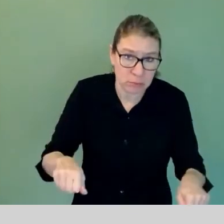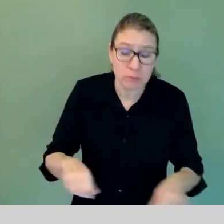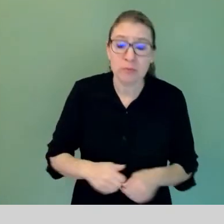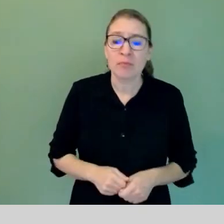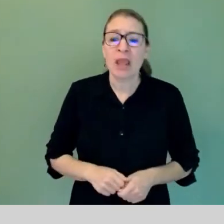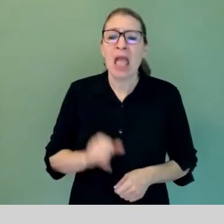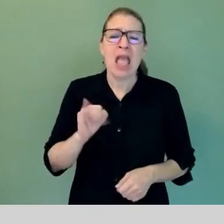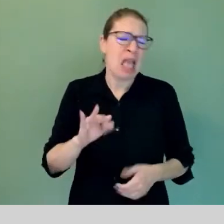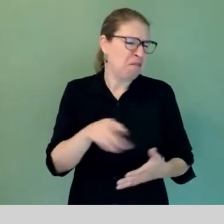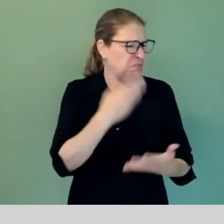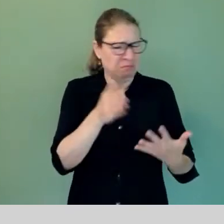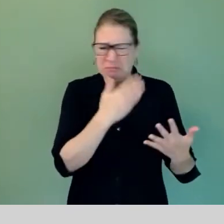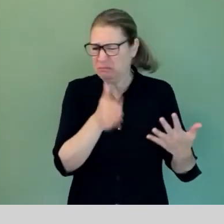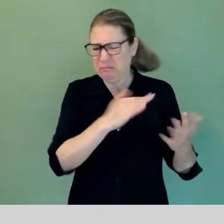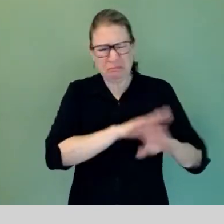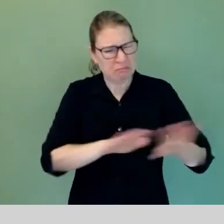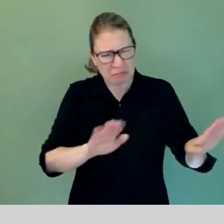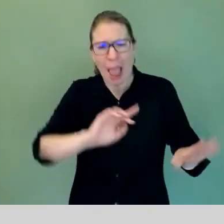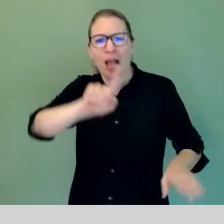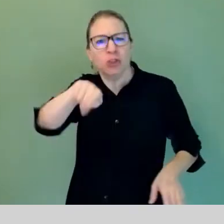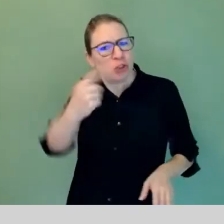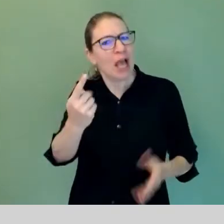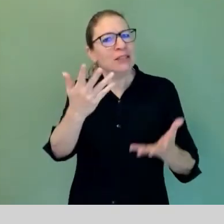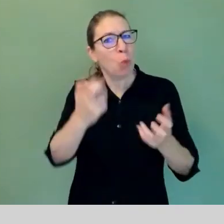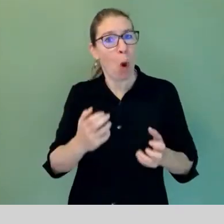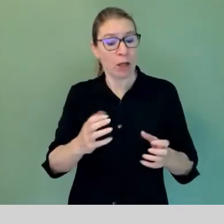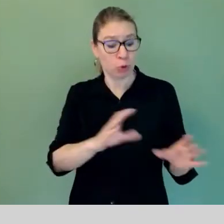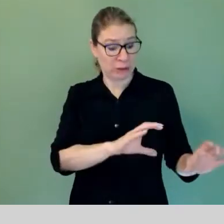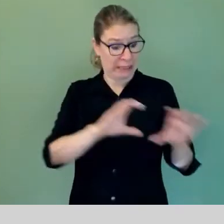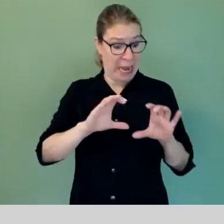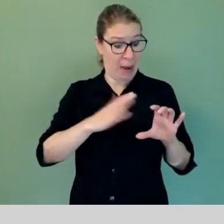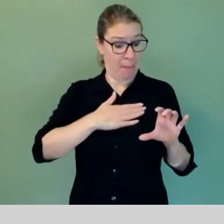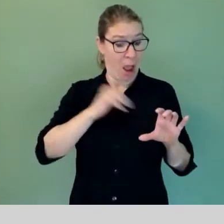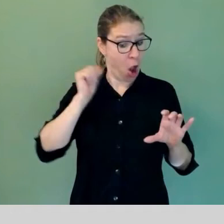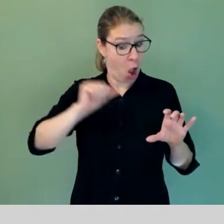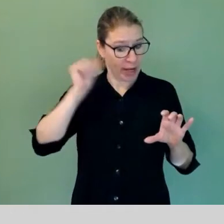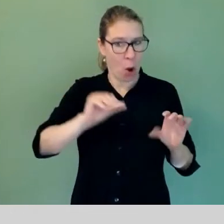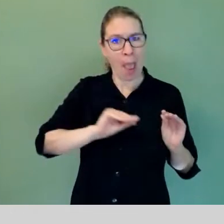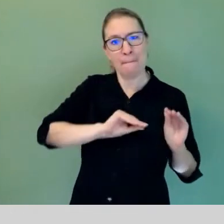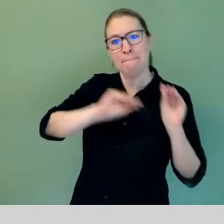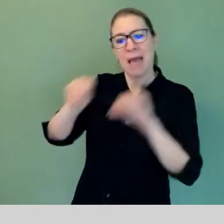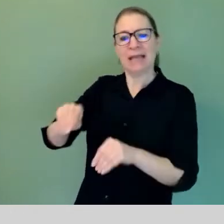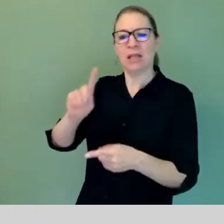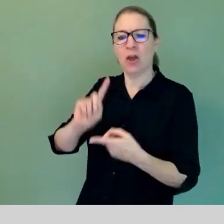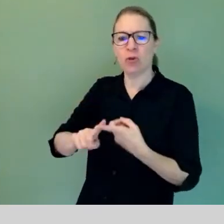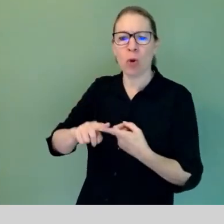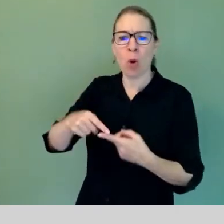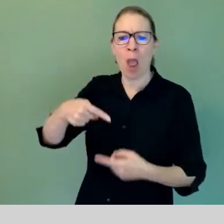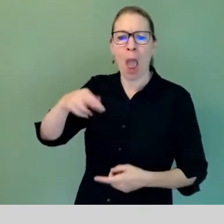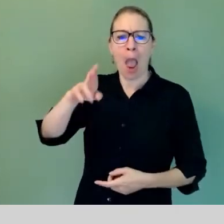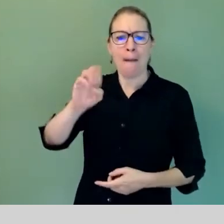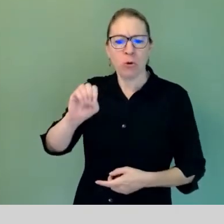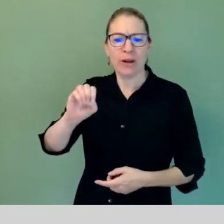If you don't want to do that either, you just wanna use, take your audio and pass it through a pre-trained model,